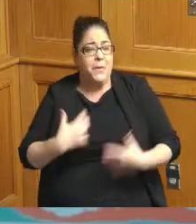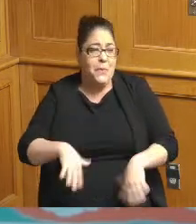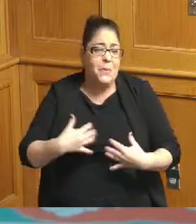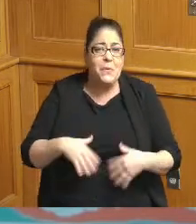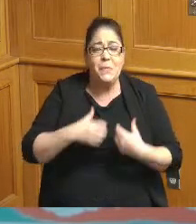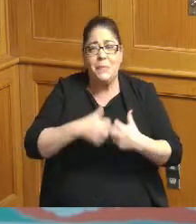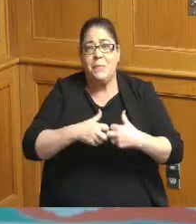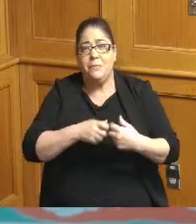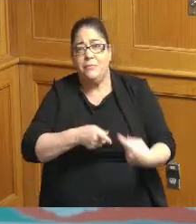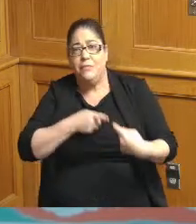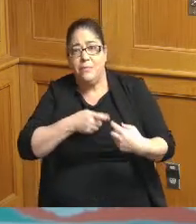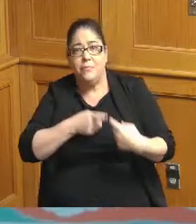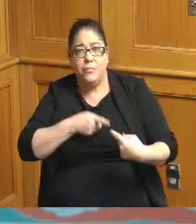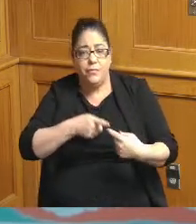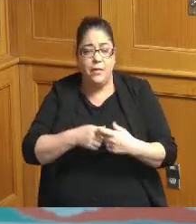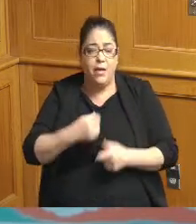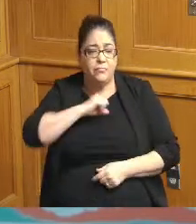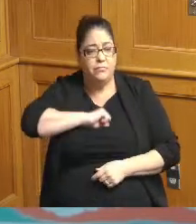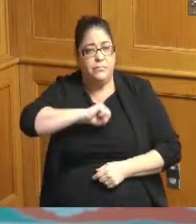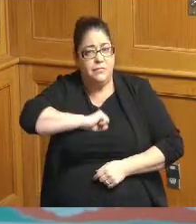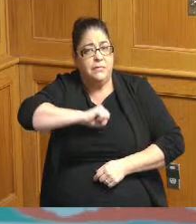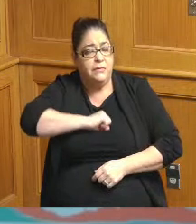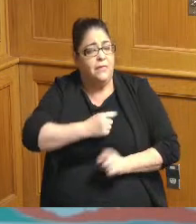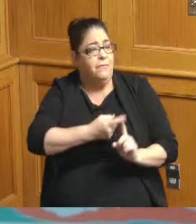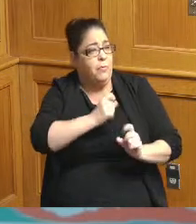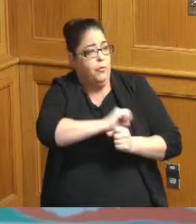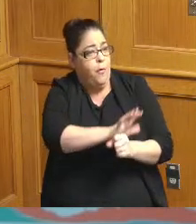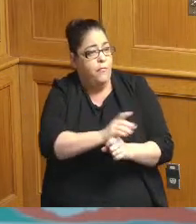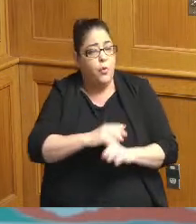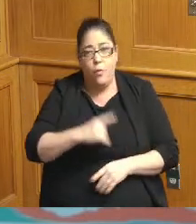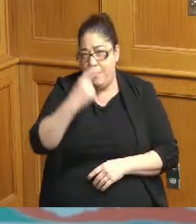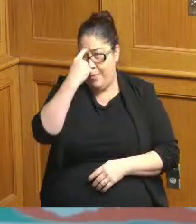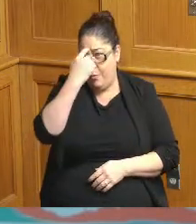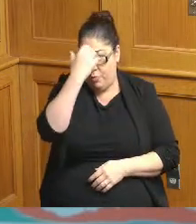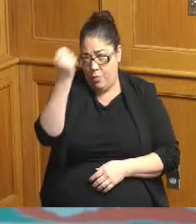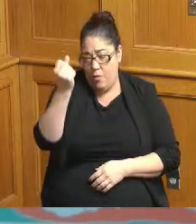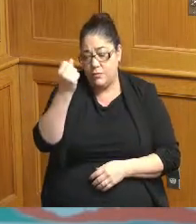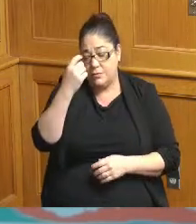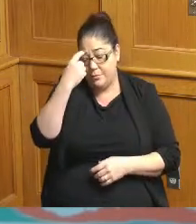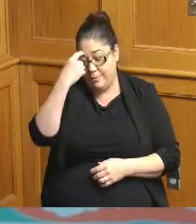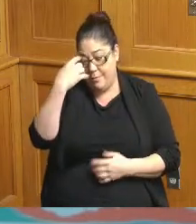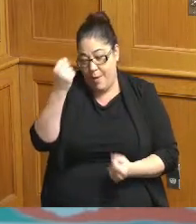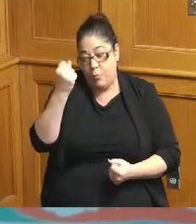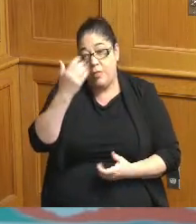they have a persistent cough as a result of Covid or memory loss as a result of Covid that doctor's